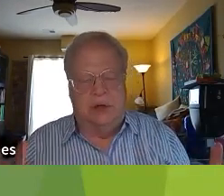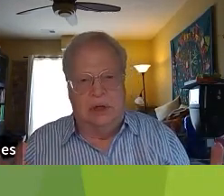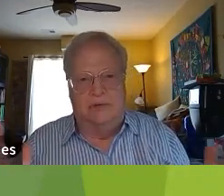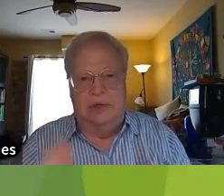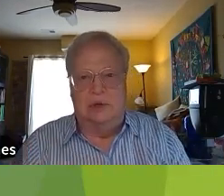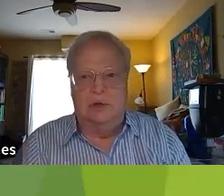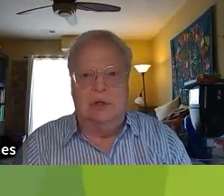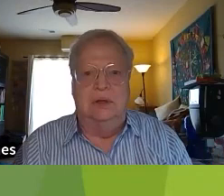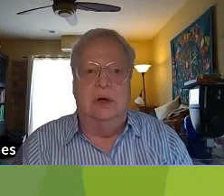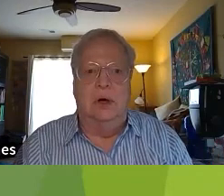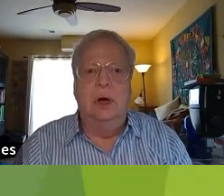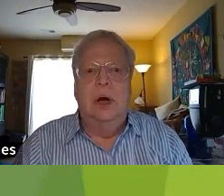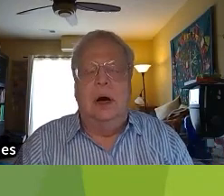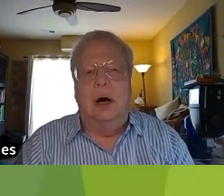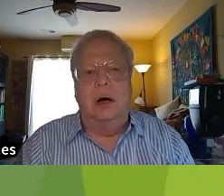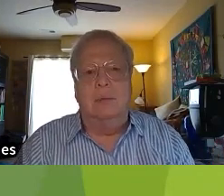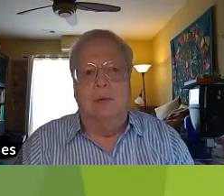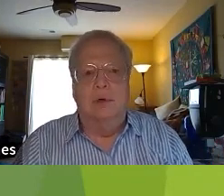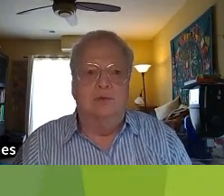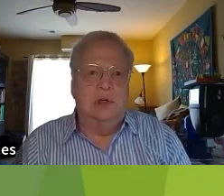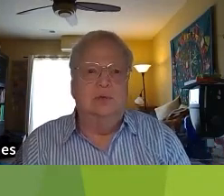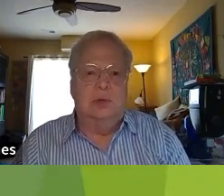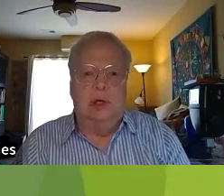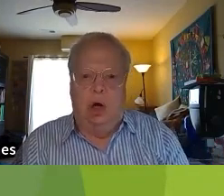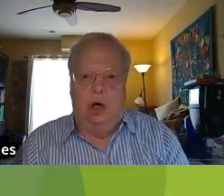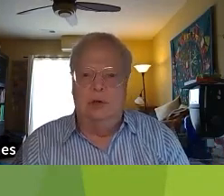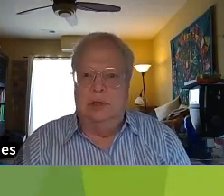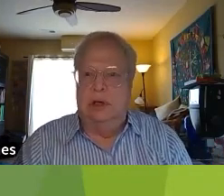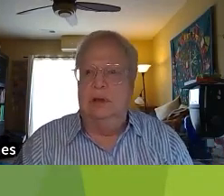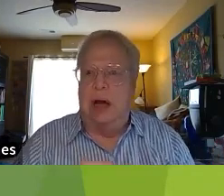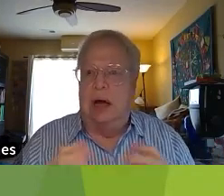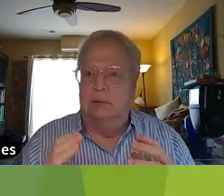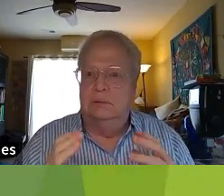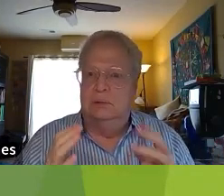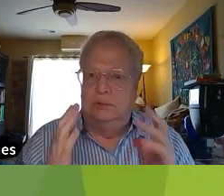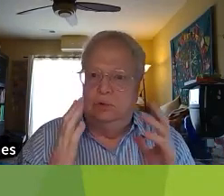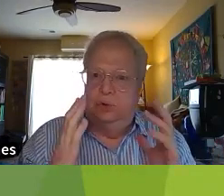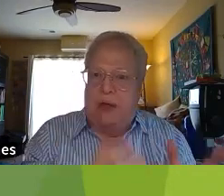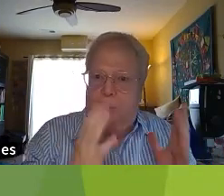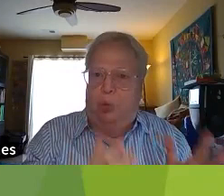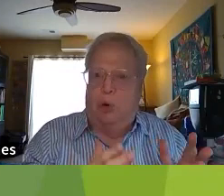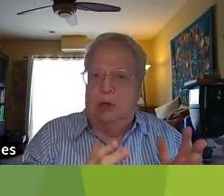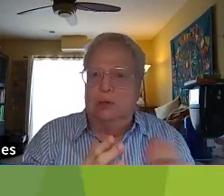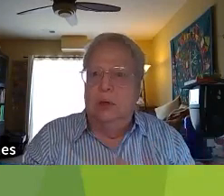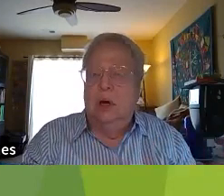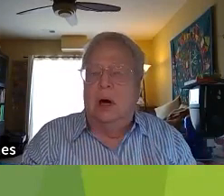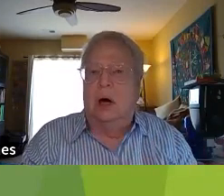features in there and we have worked really hard to get that to that point.